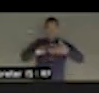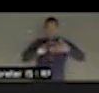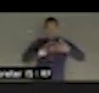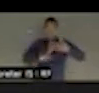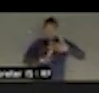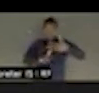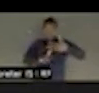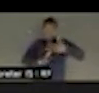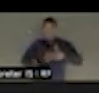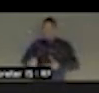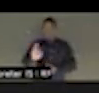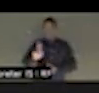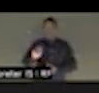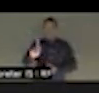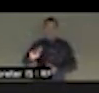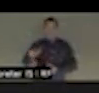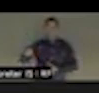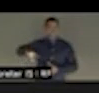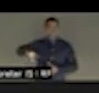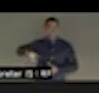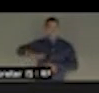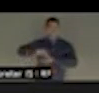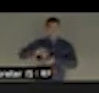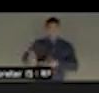website owners and training providers as well.